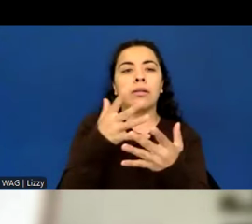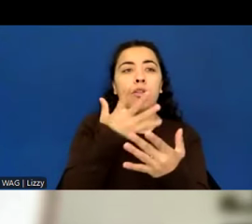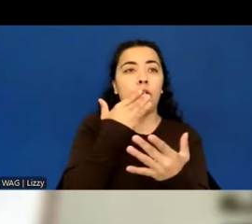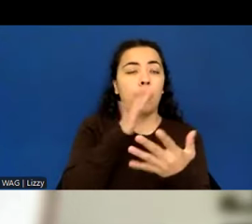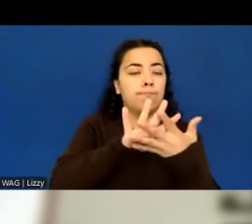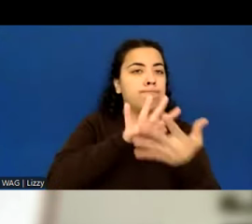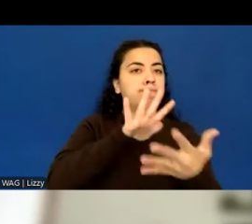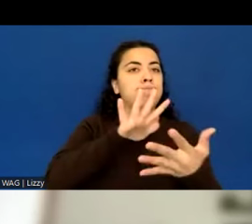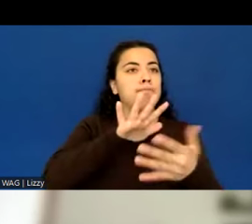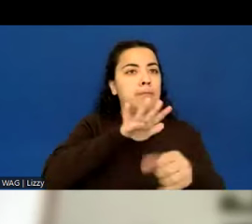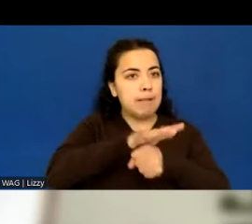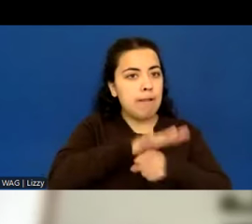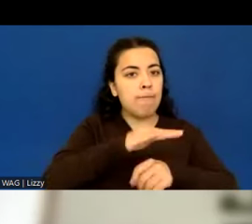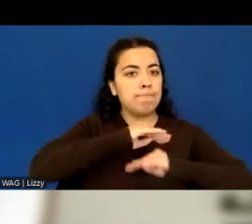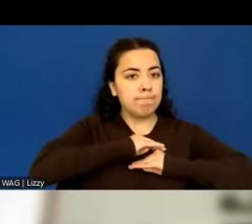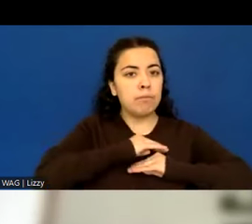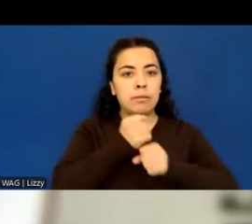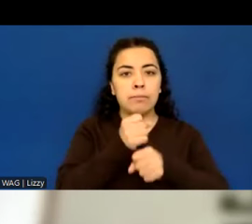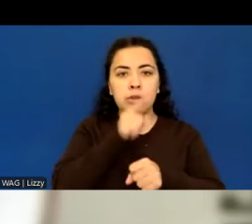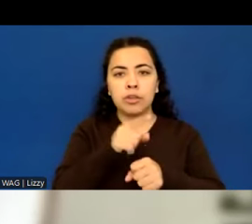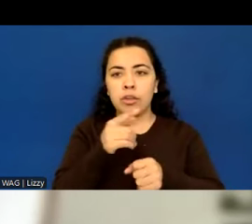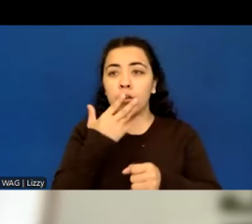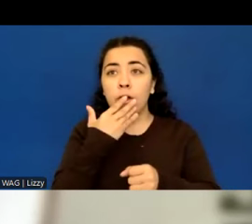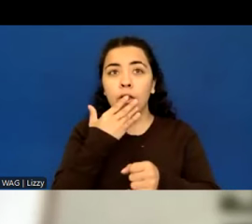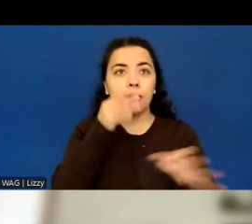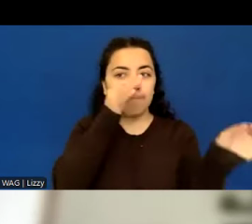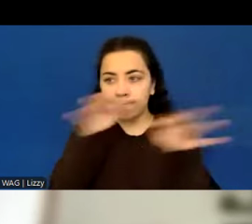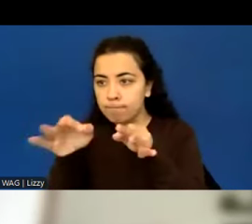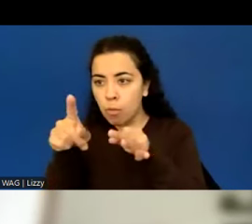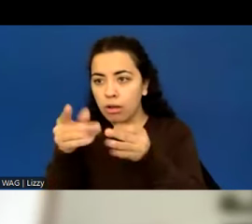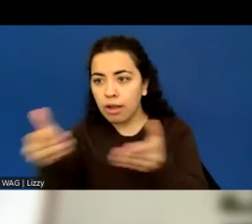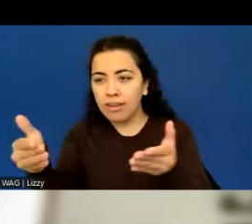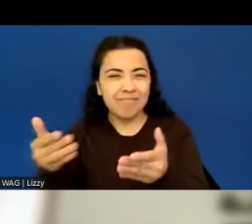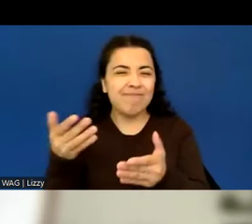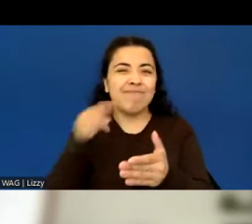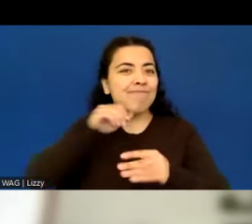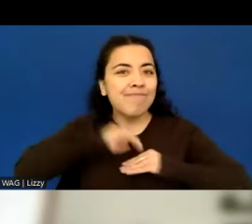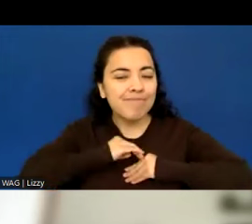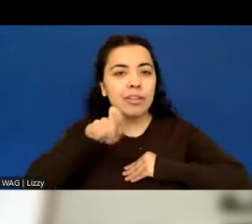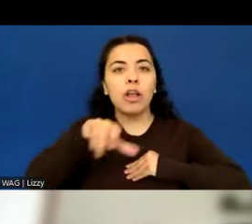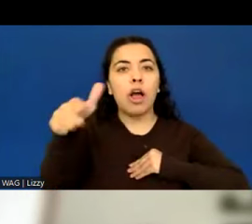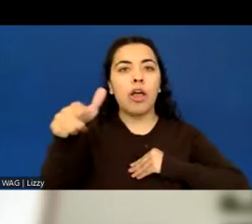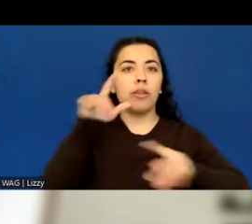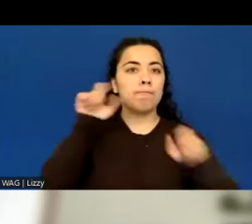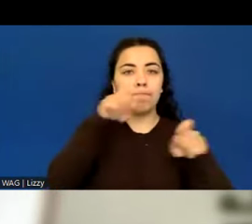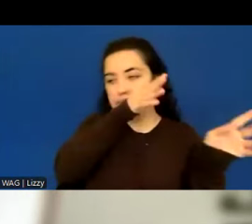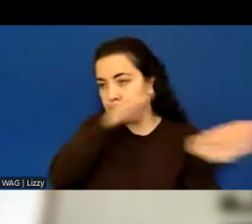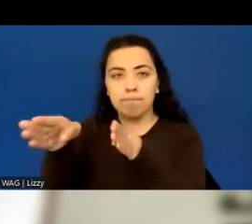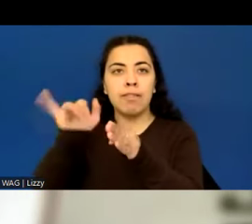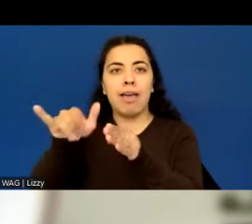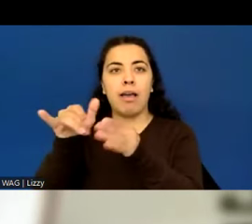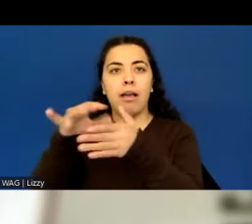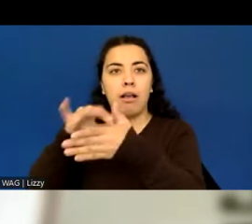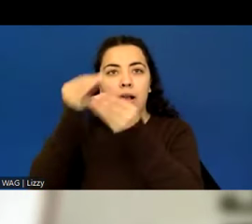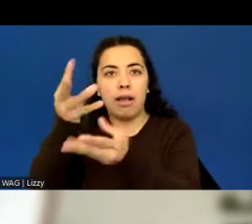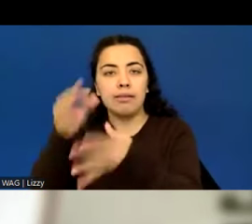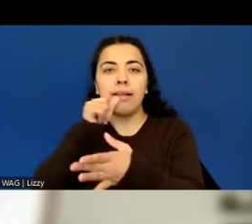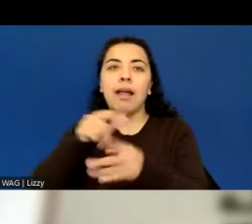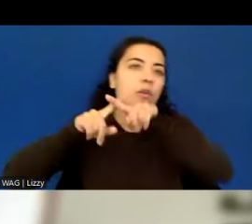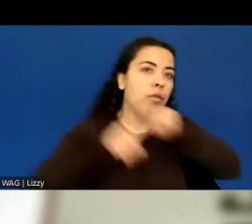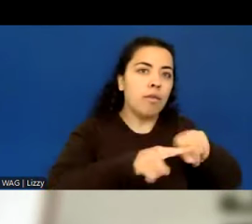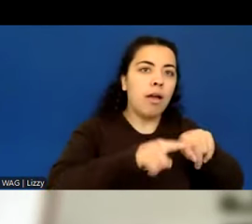an action. Guarantee a minimal contrast, minimal craft or using the correct size for the elements.